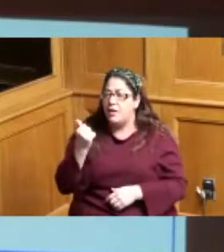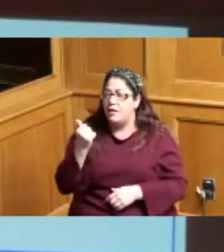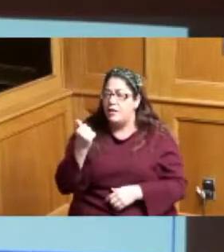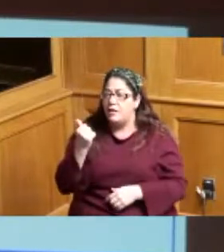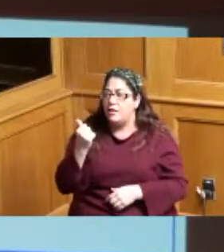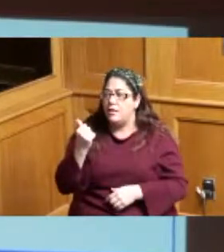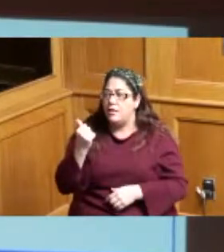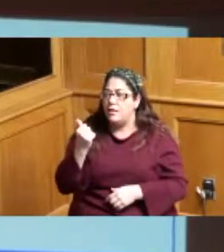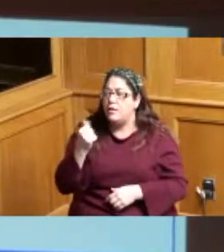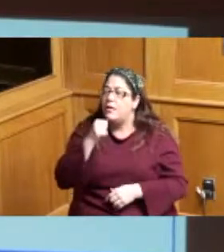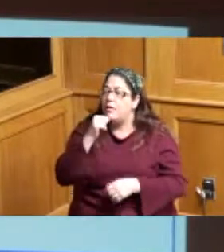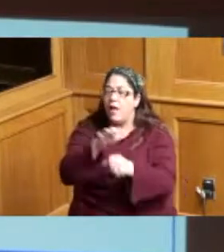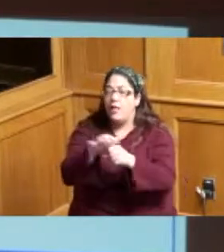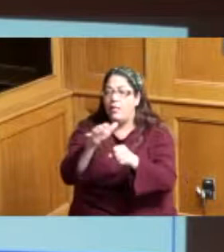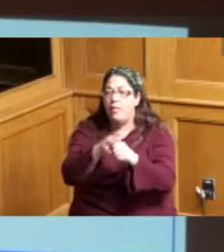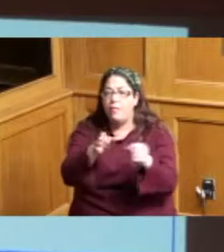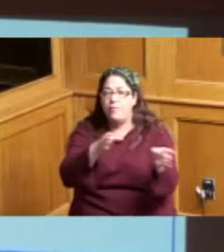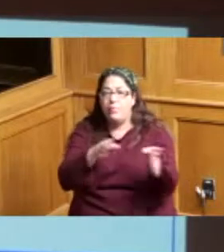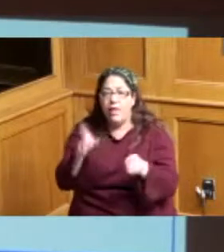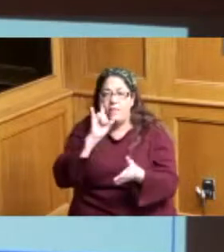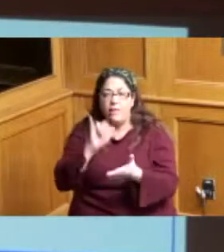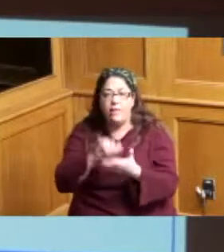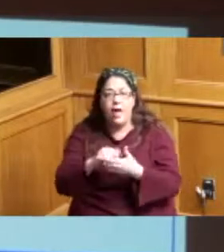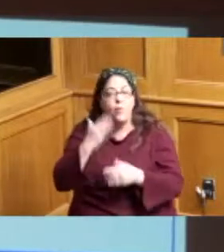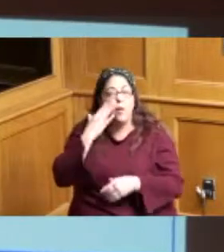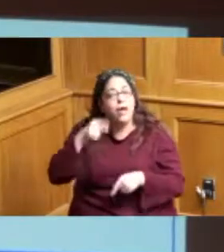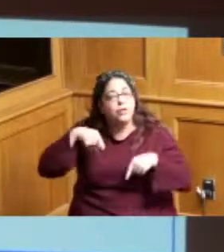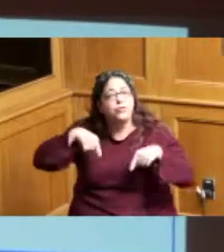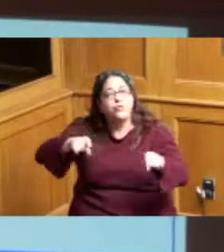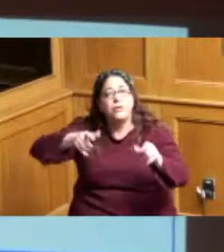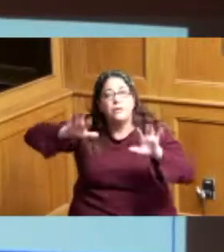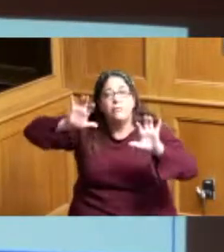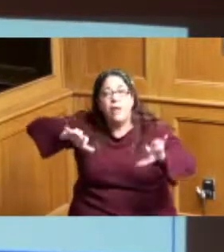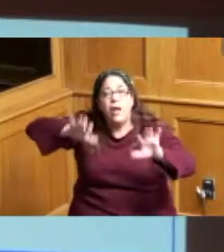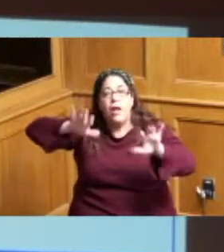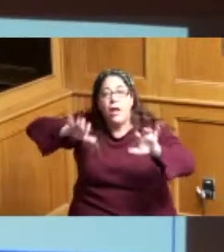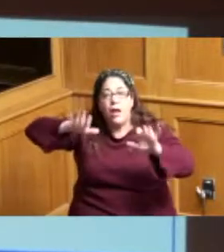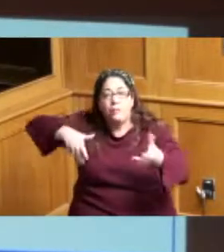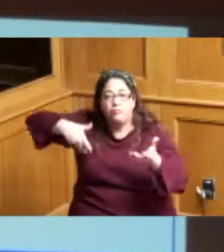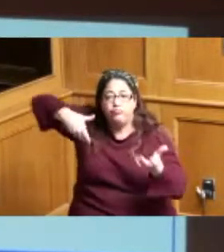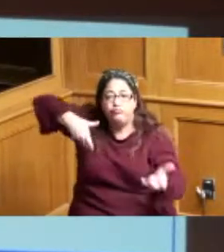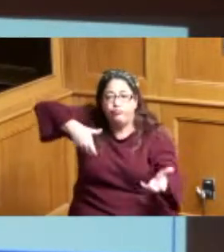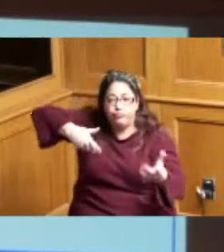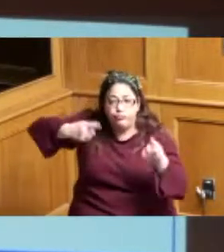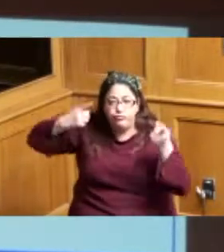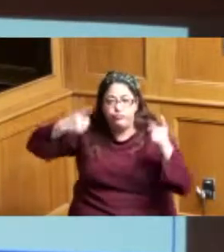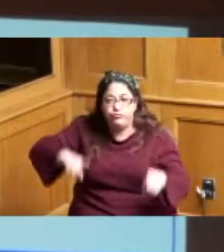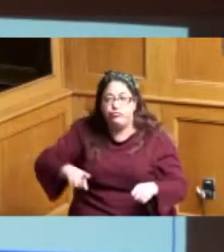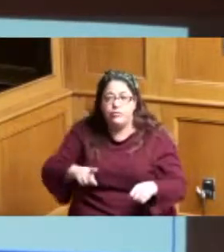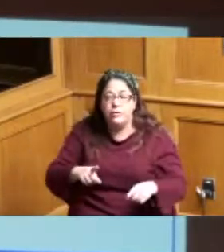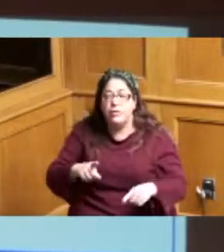equation it's because during heavy saturated brain events even undeveloped land contributes runoff